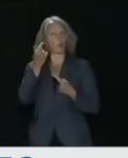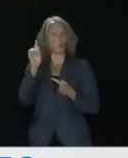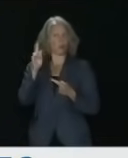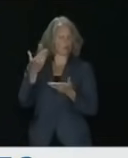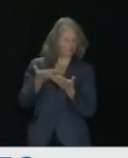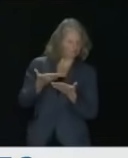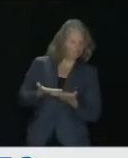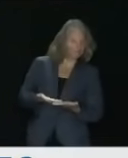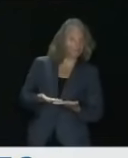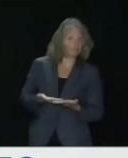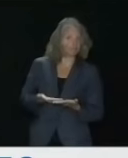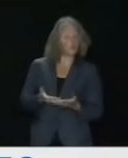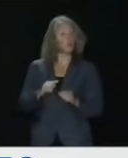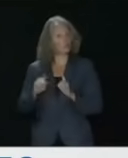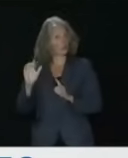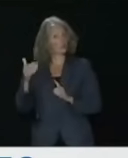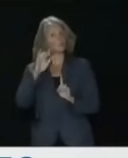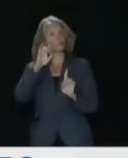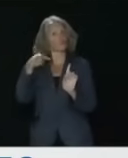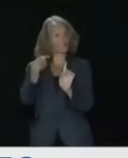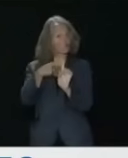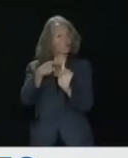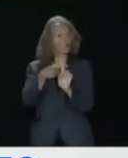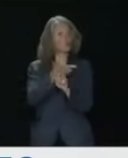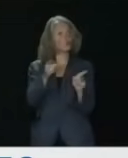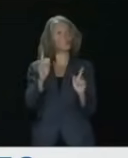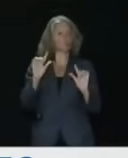SETTING AS WELL. BUT I THINK IT IS GO